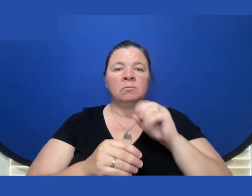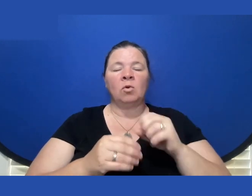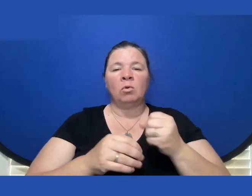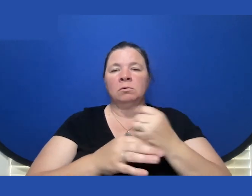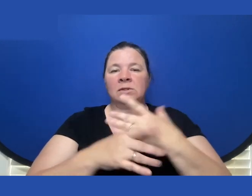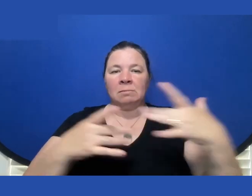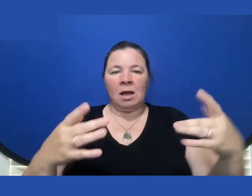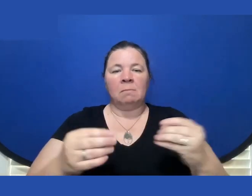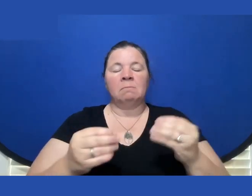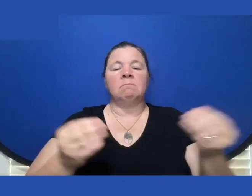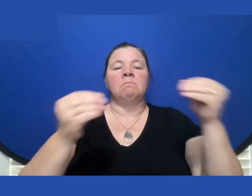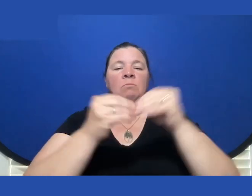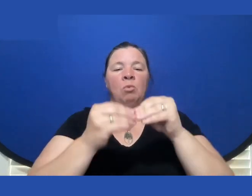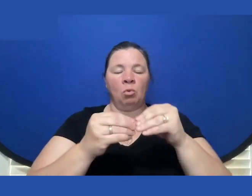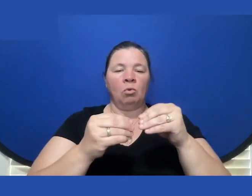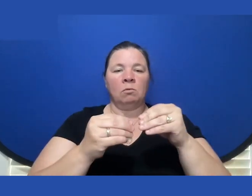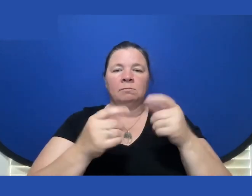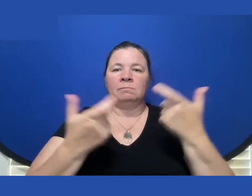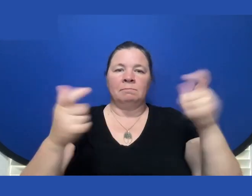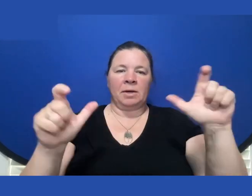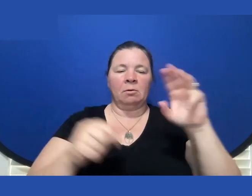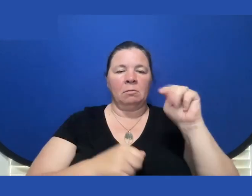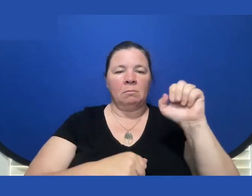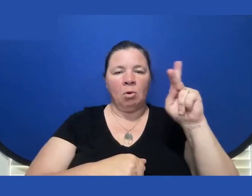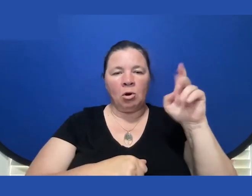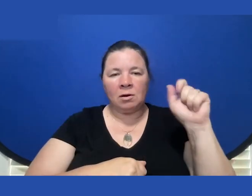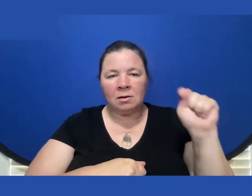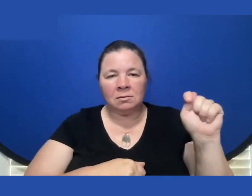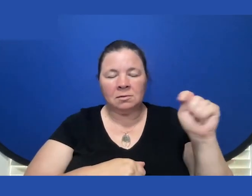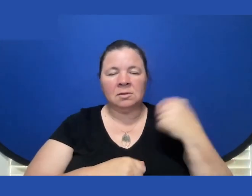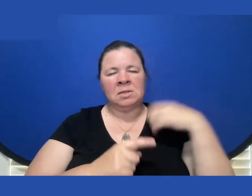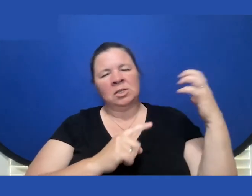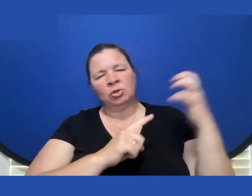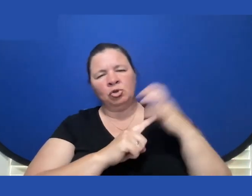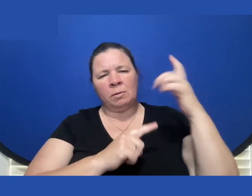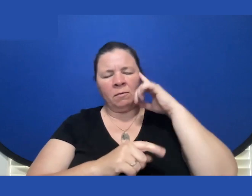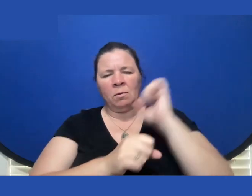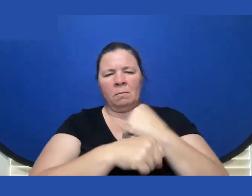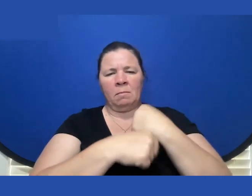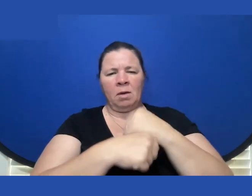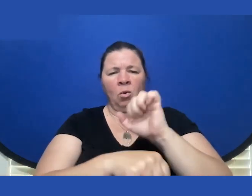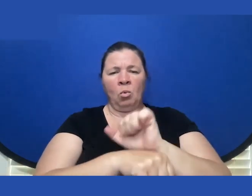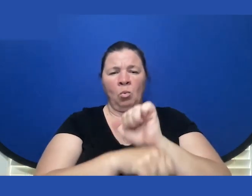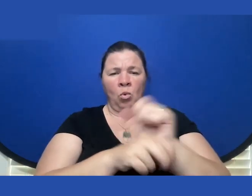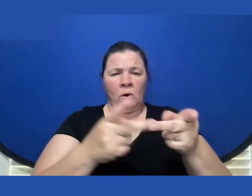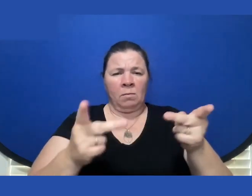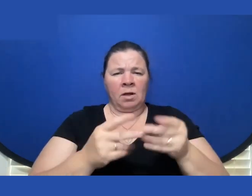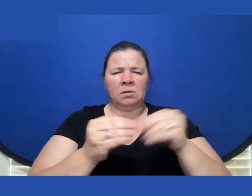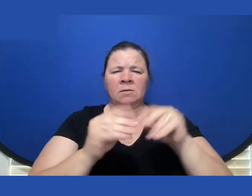So, I'm a big champion for really making a workplace where you can get as many different perspectives